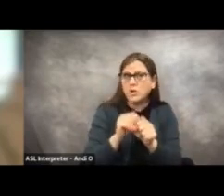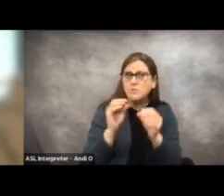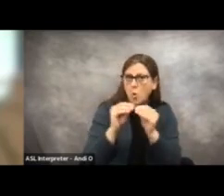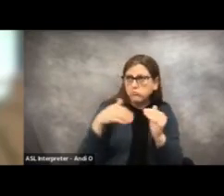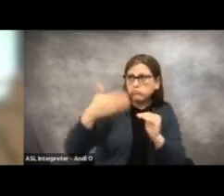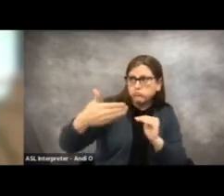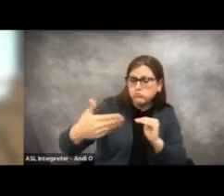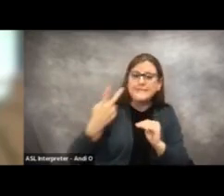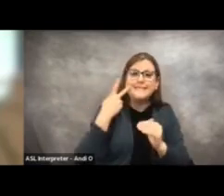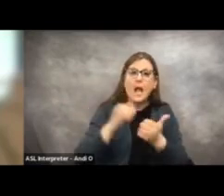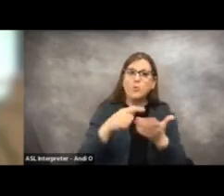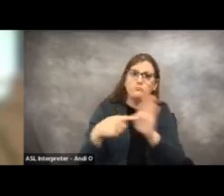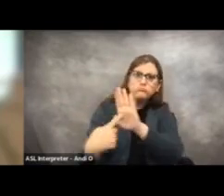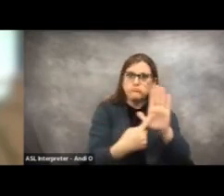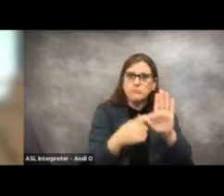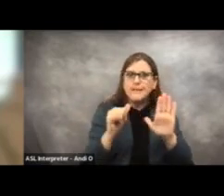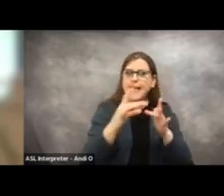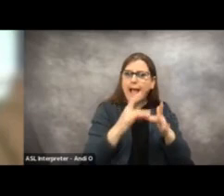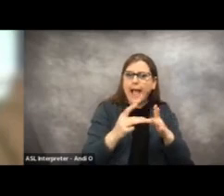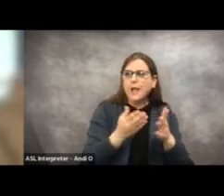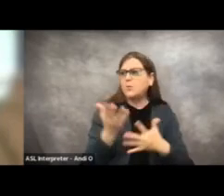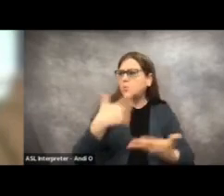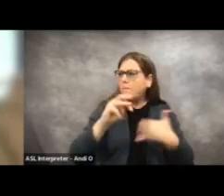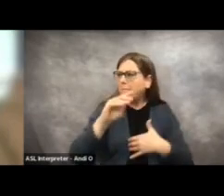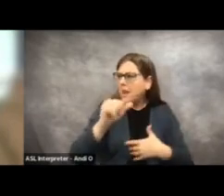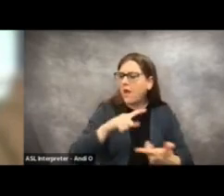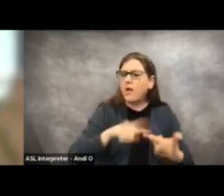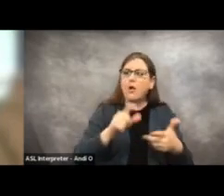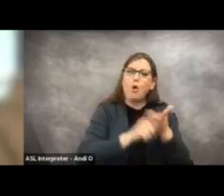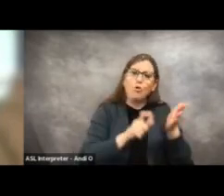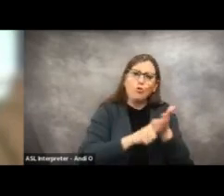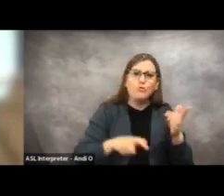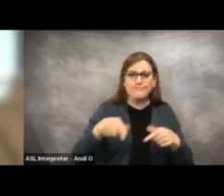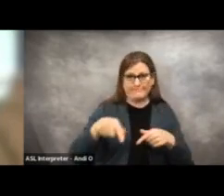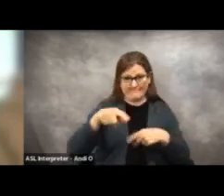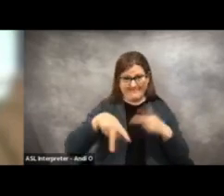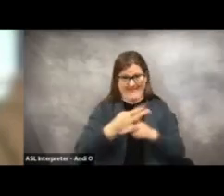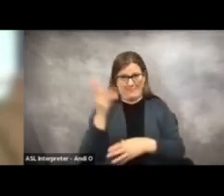guide through social media articles presentations like this one, and seek additional